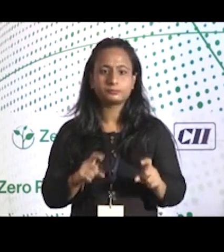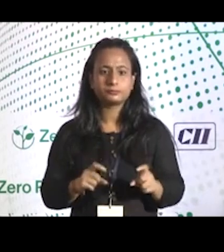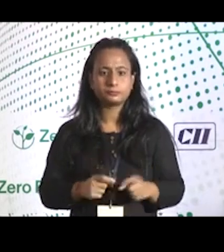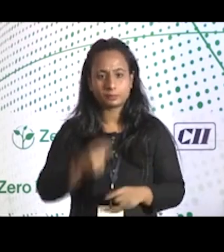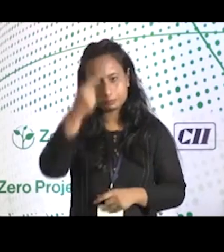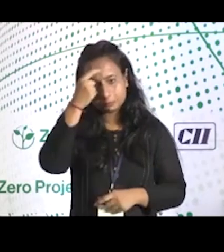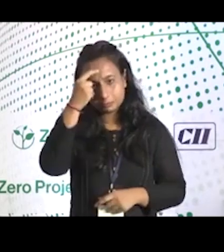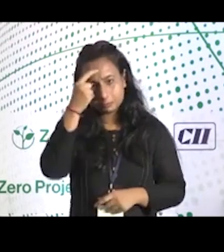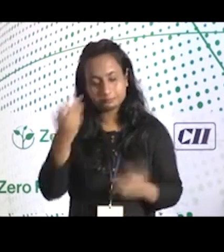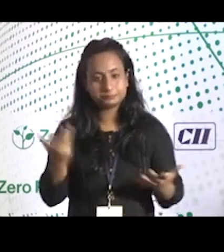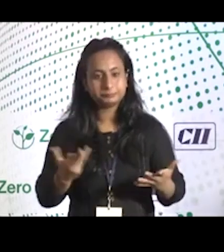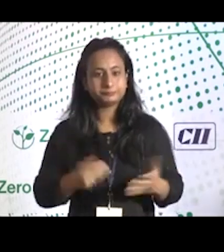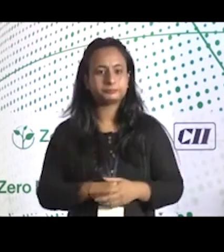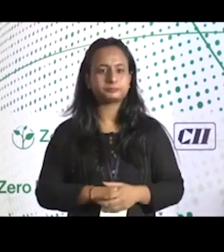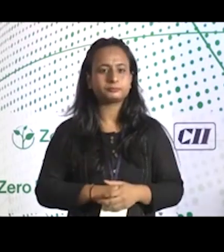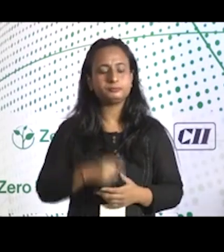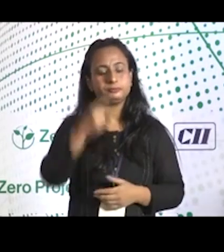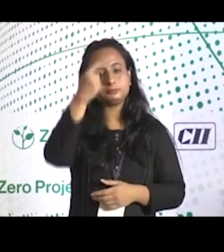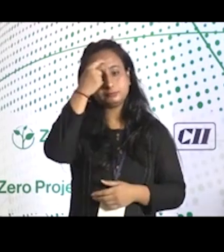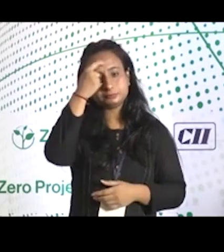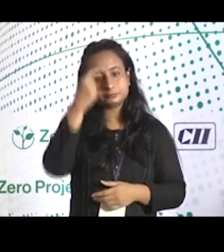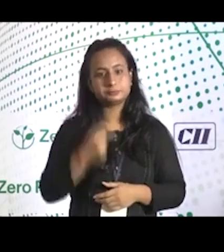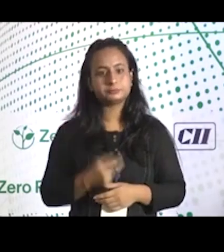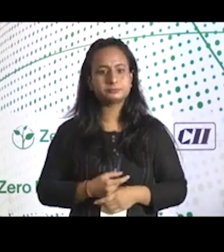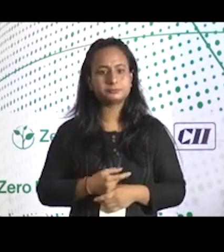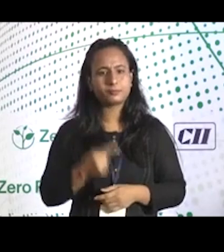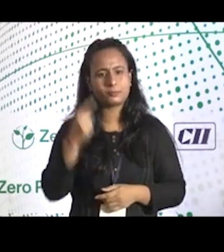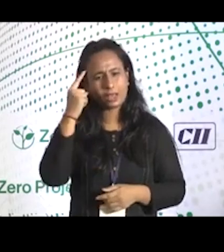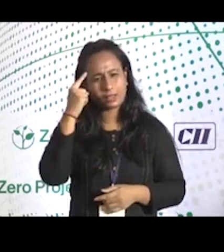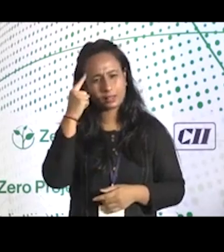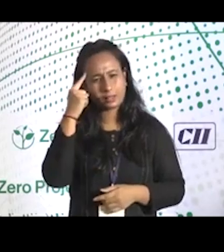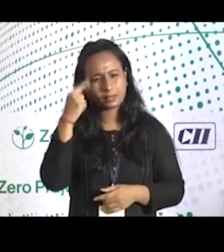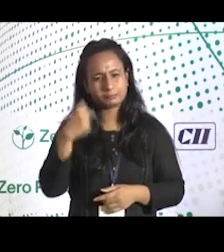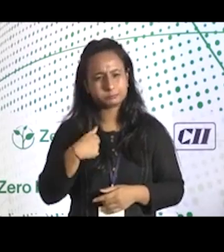So and what we what a good end state would look like in my mind